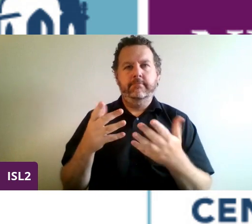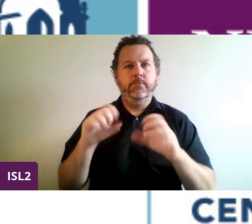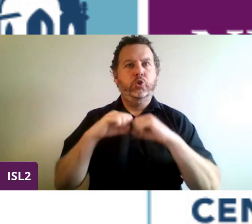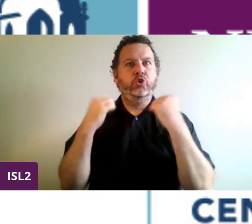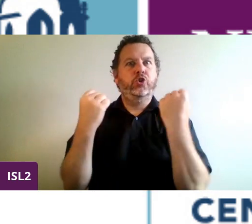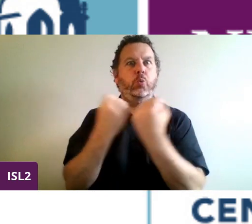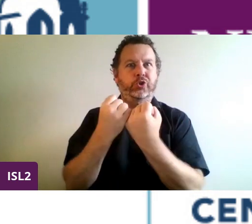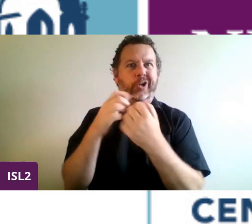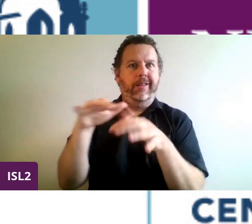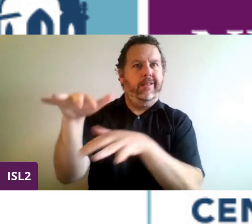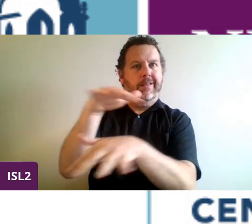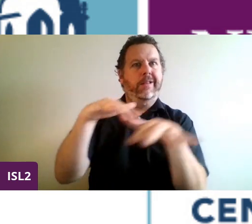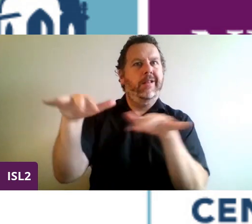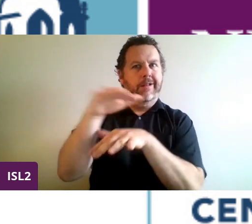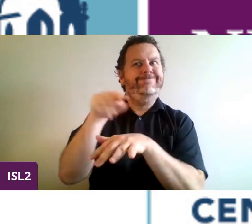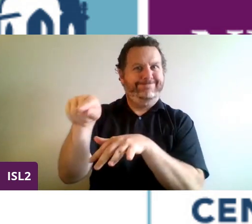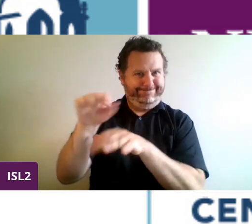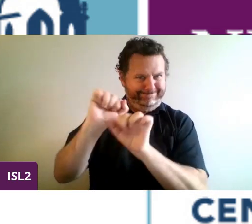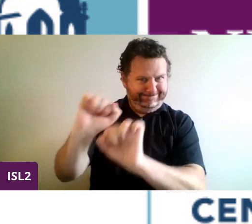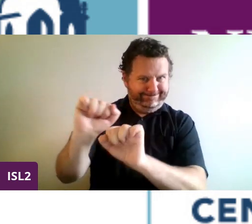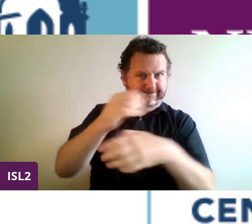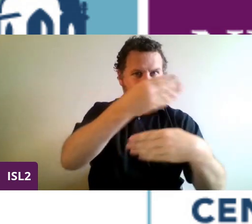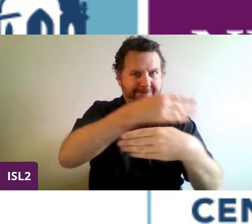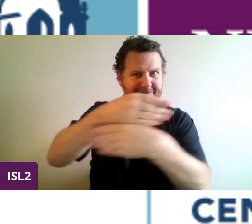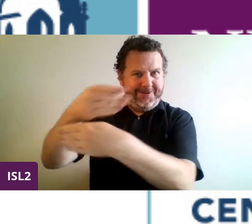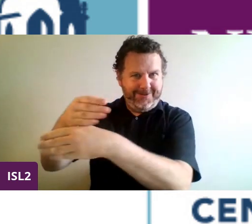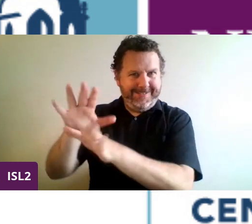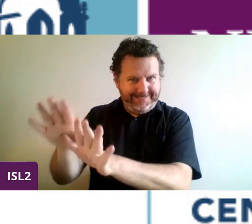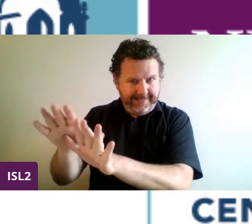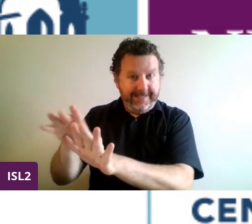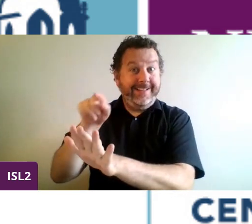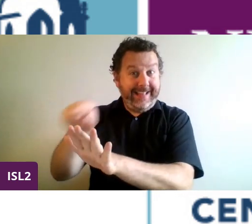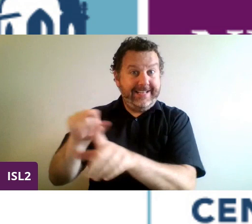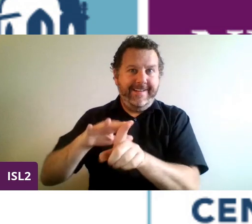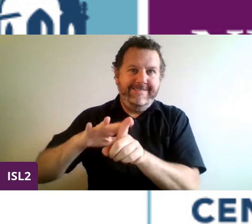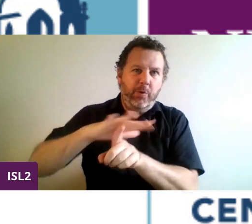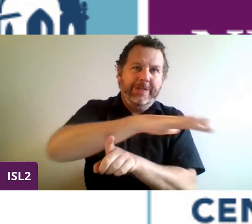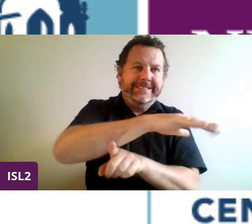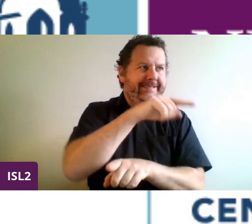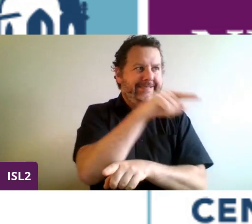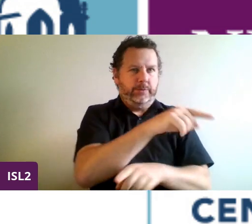influence policymakers which influences implementers, civil society